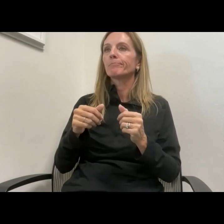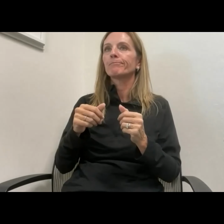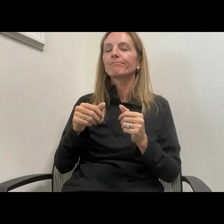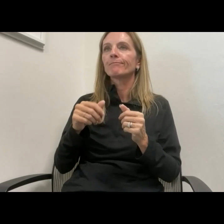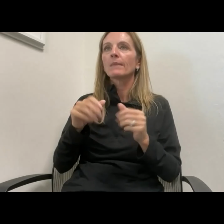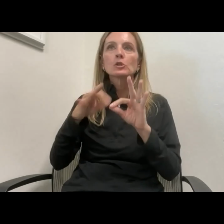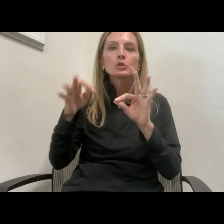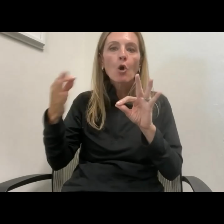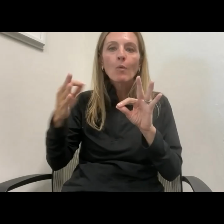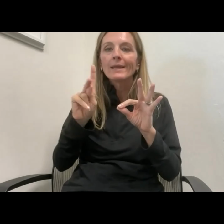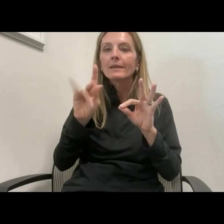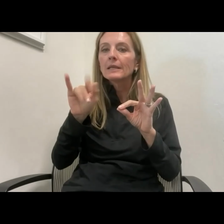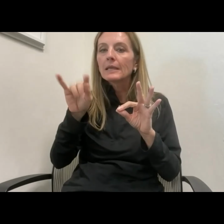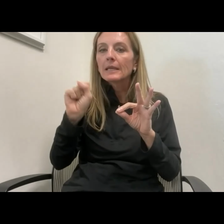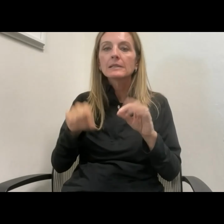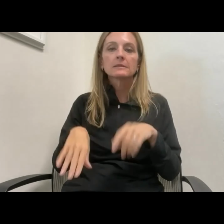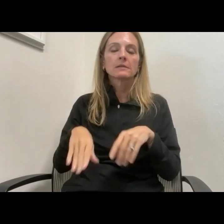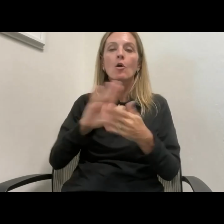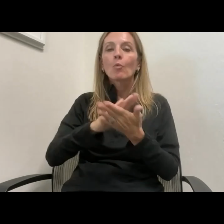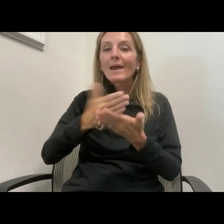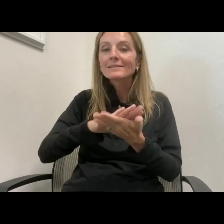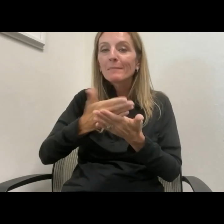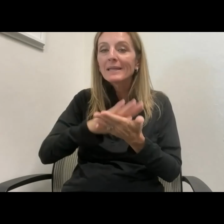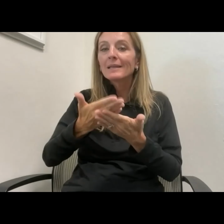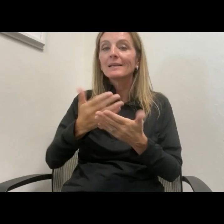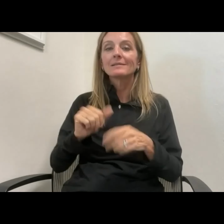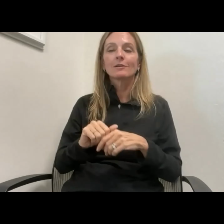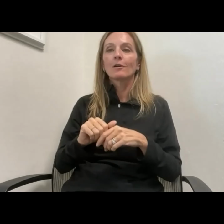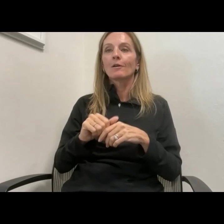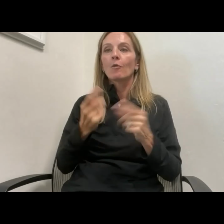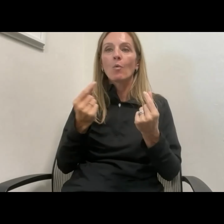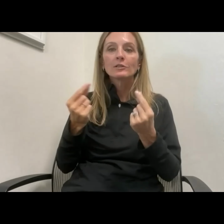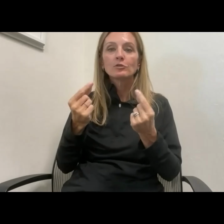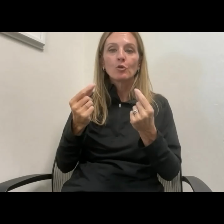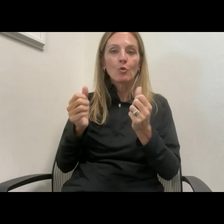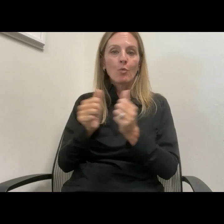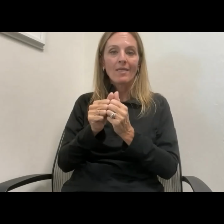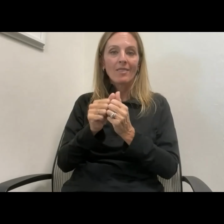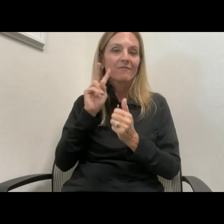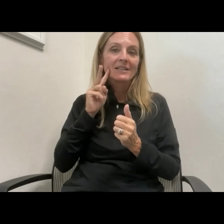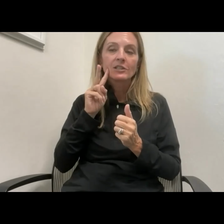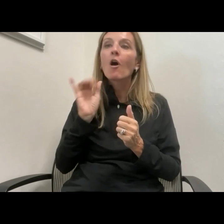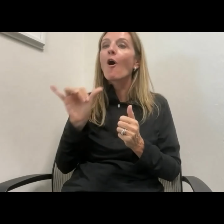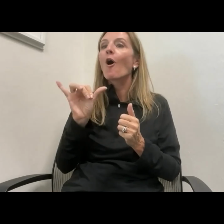what to do with our veggies that we grew for the summer. Yeah oh beautiful, canning,